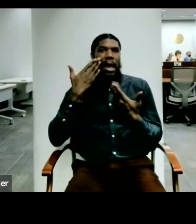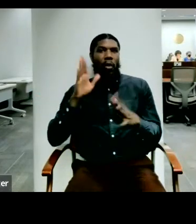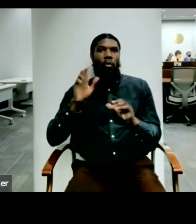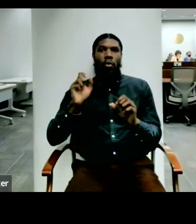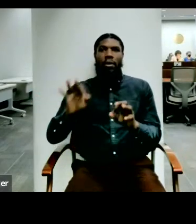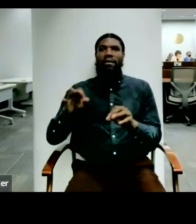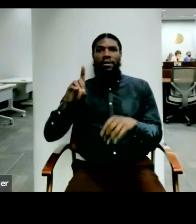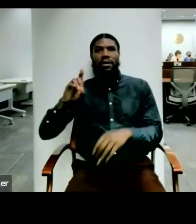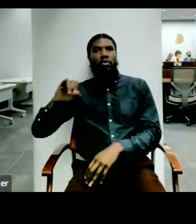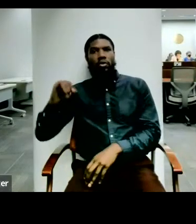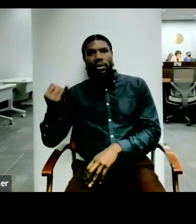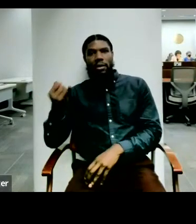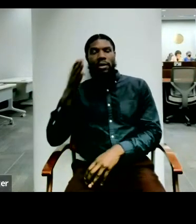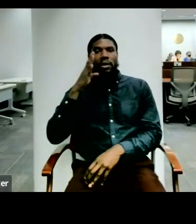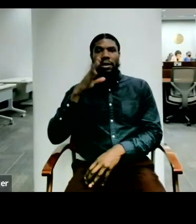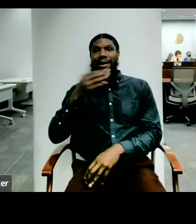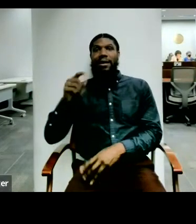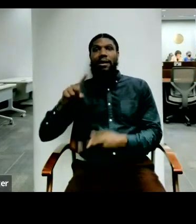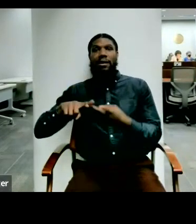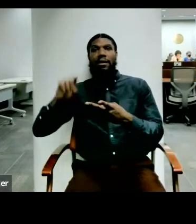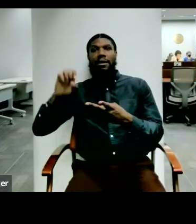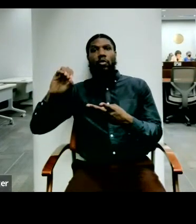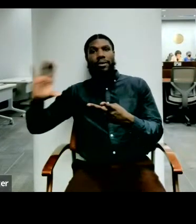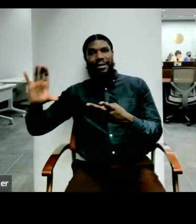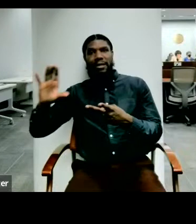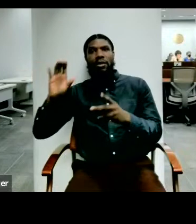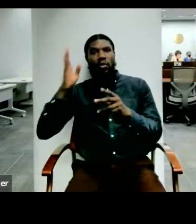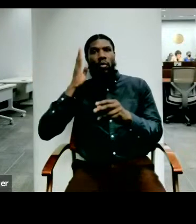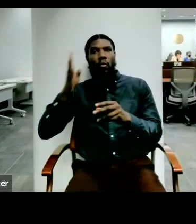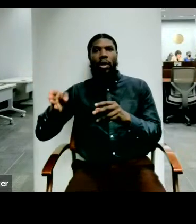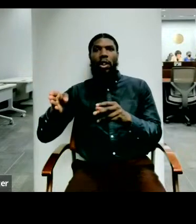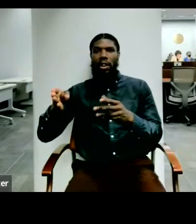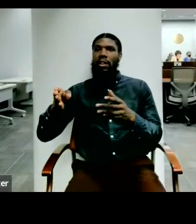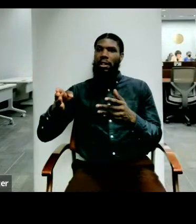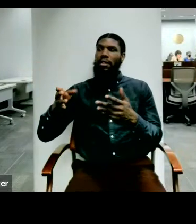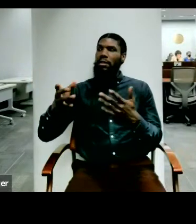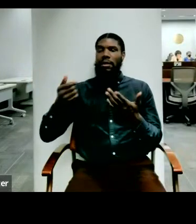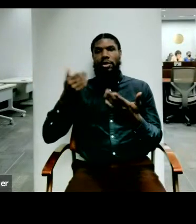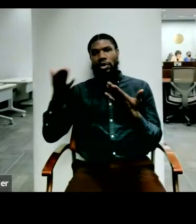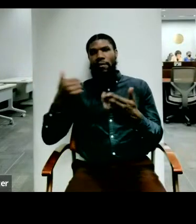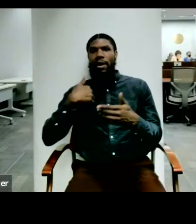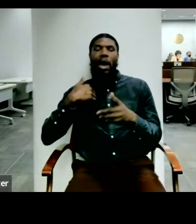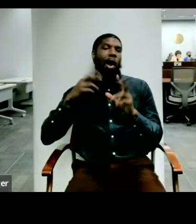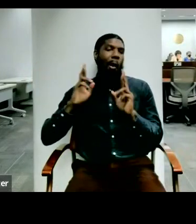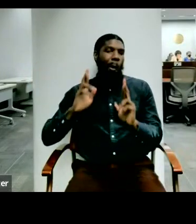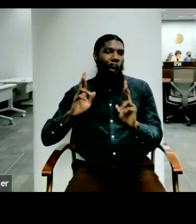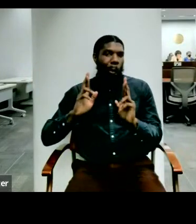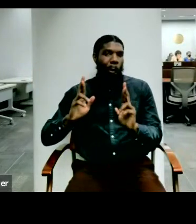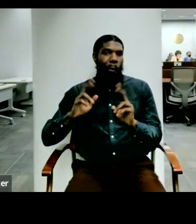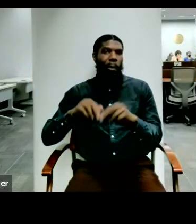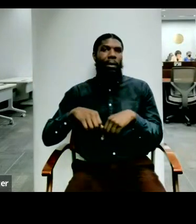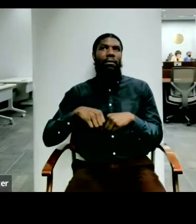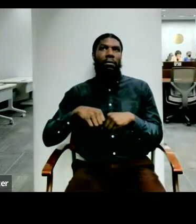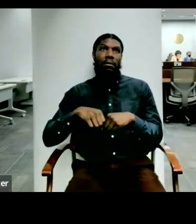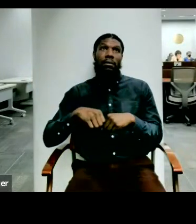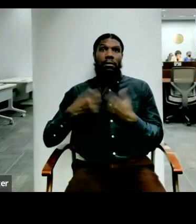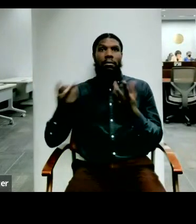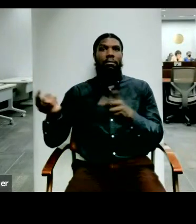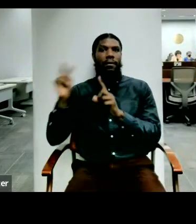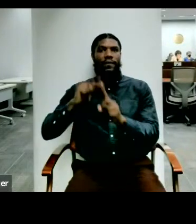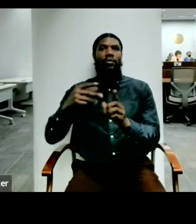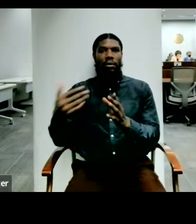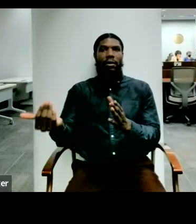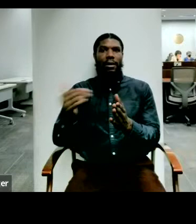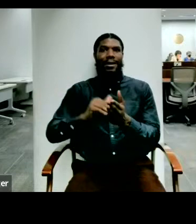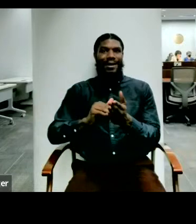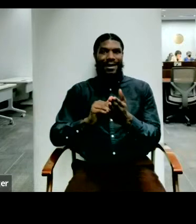of Justice and the EEOC will be able to, what I would hope to be, the view again that the